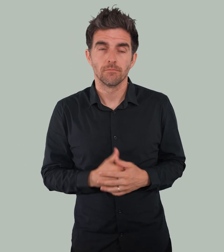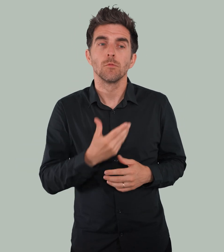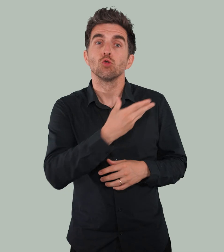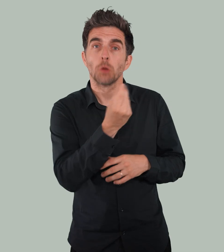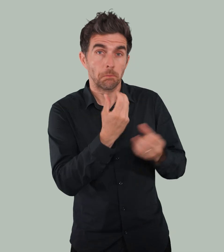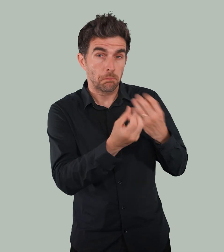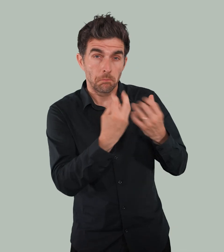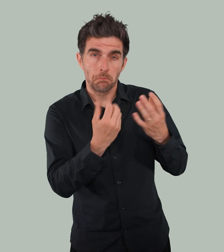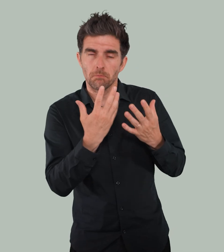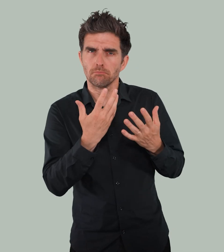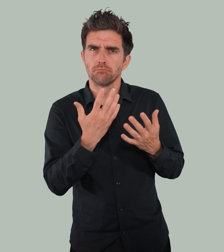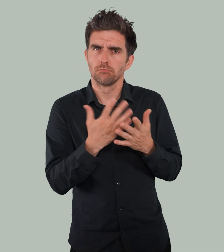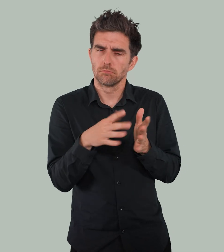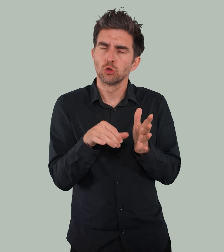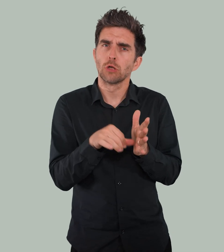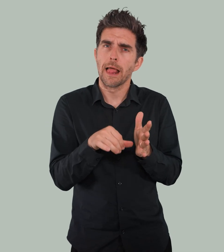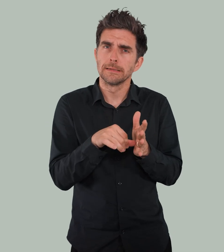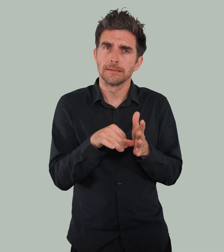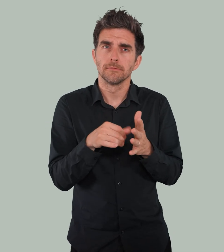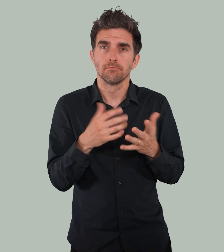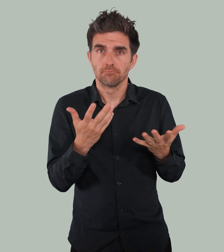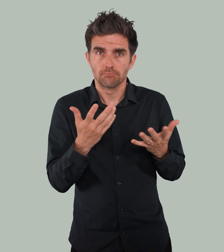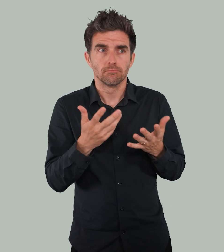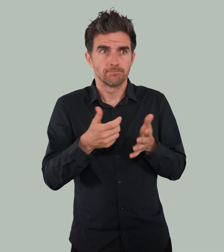Some respondents also describe challenges in receiving